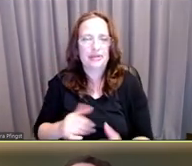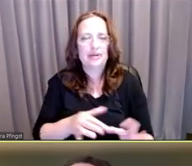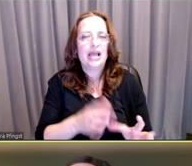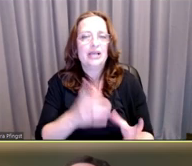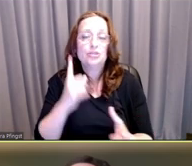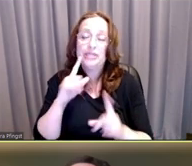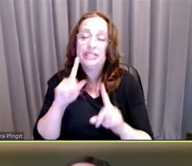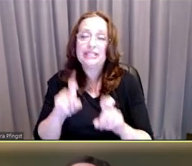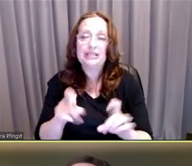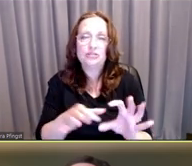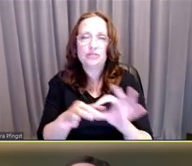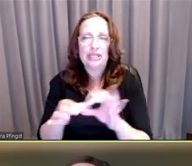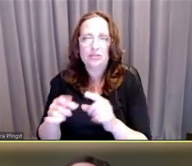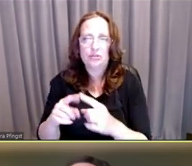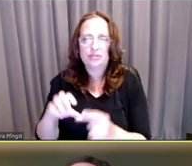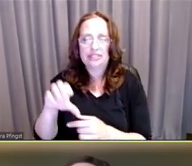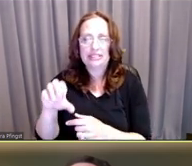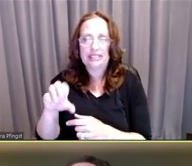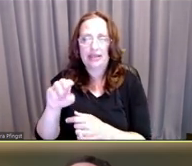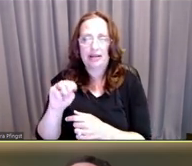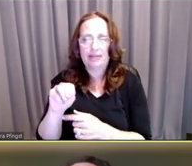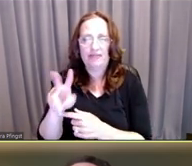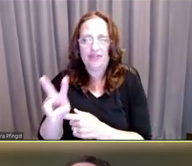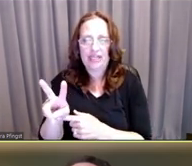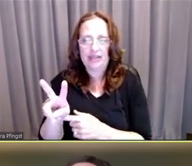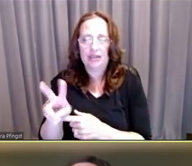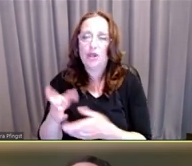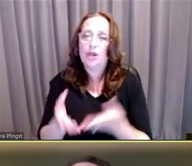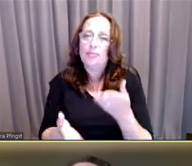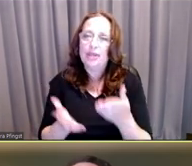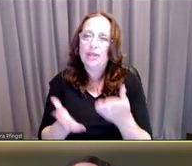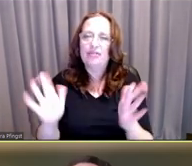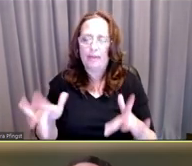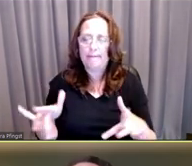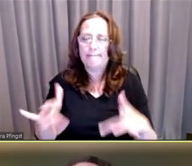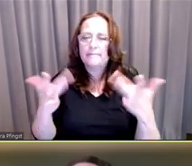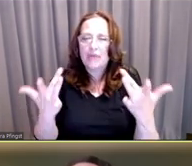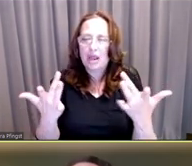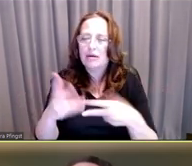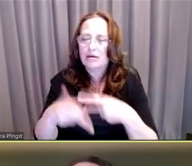The same can be true for milder forms of hearing loss. That it may not present at